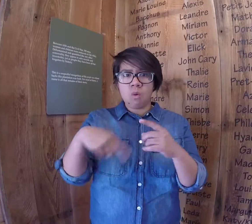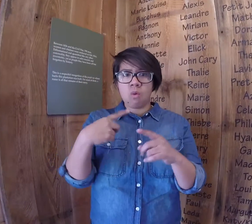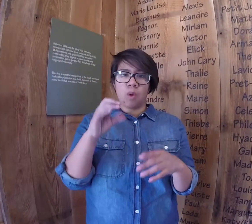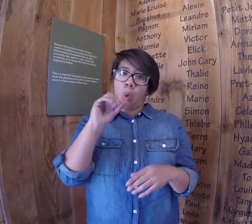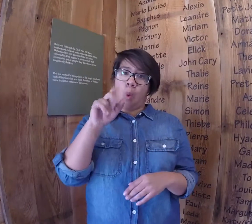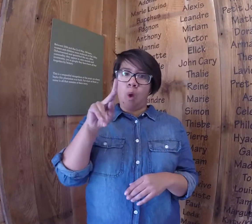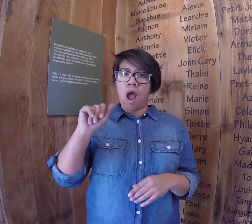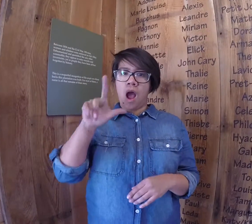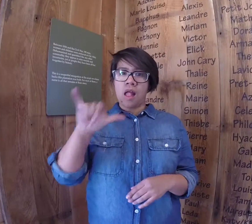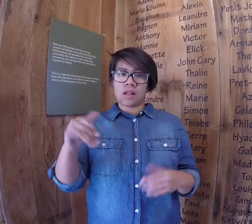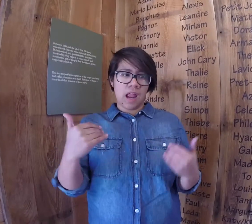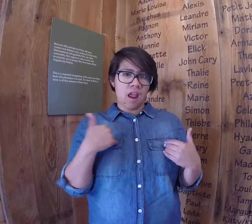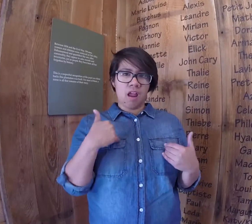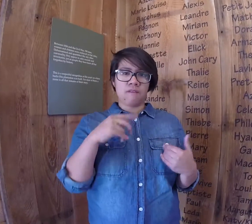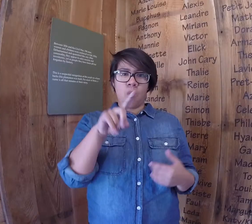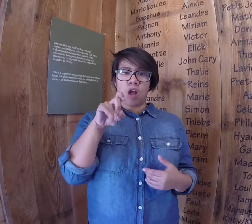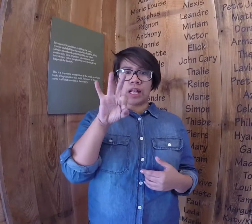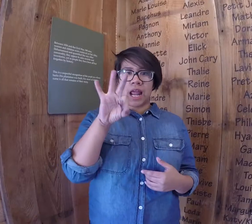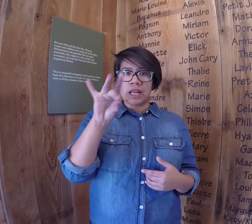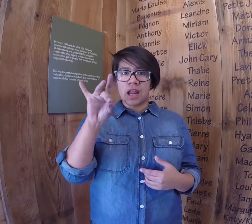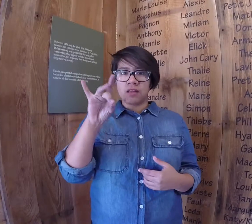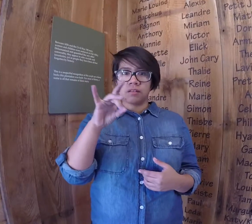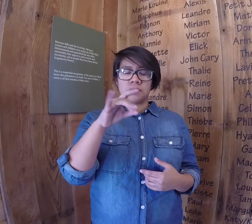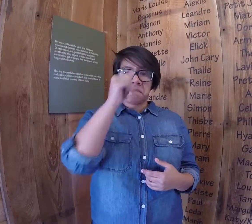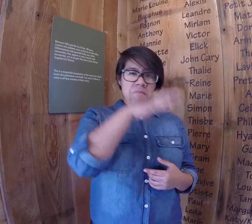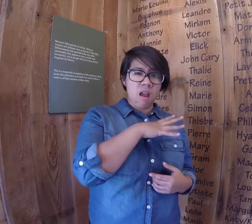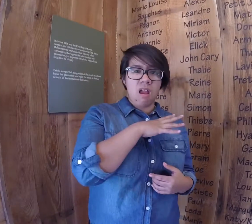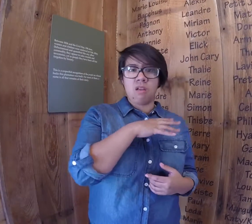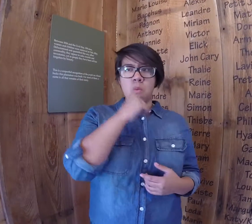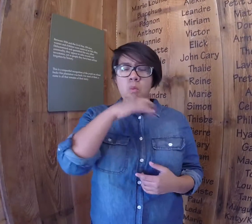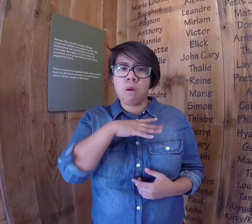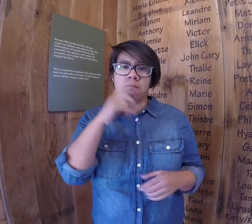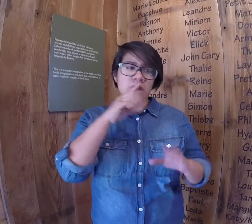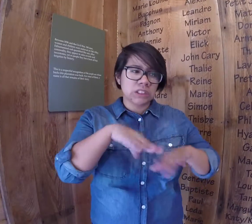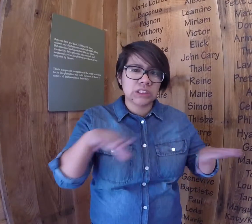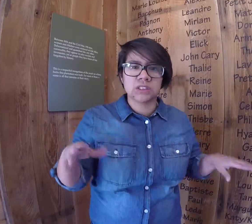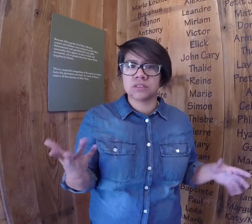That was when Oak Alley had 198 men, women and children